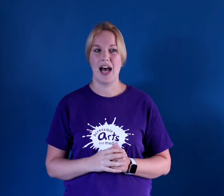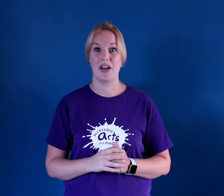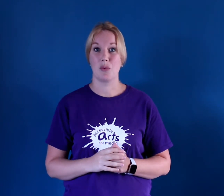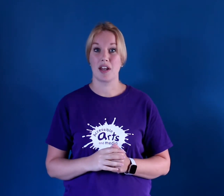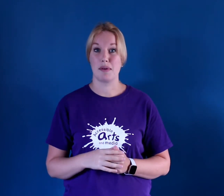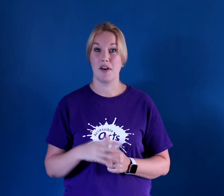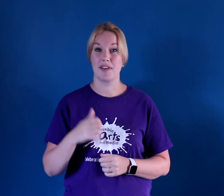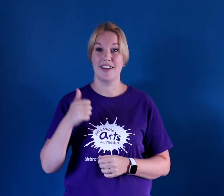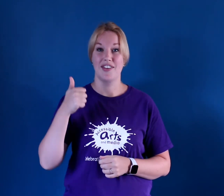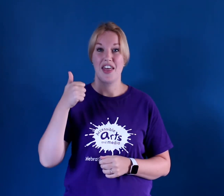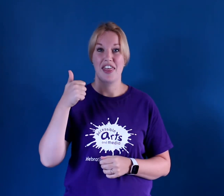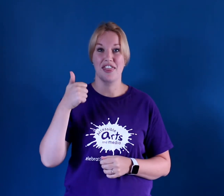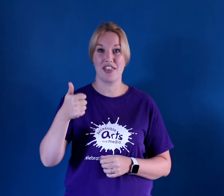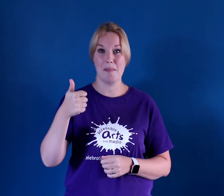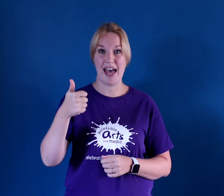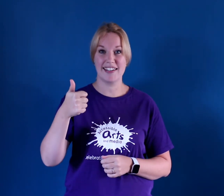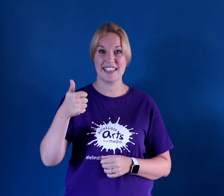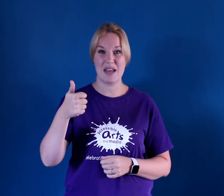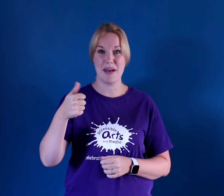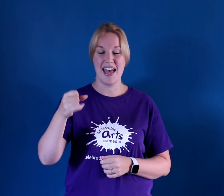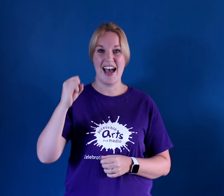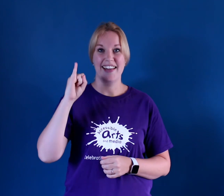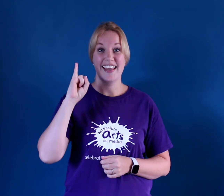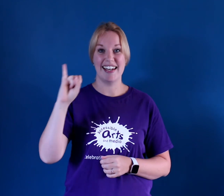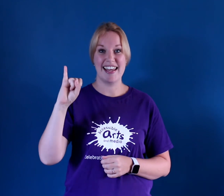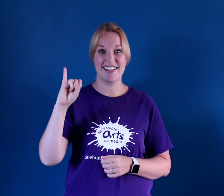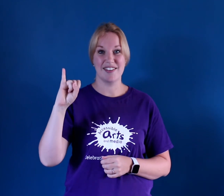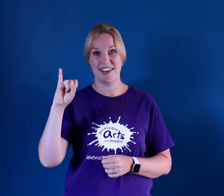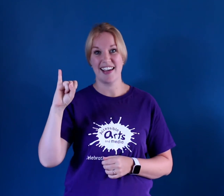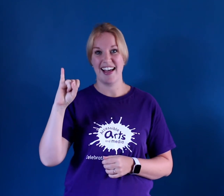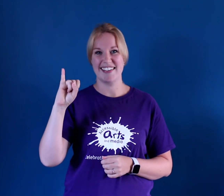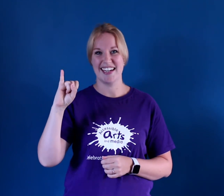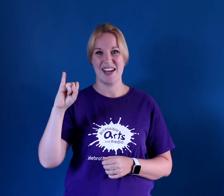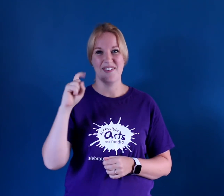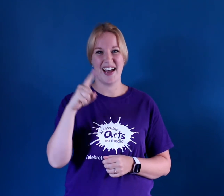and we’re going to be focusing on the thumb hand shape and the little finger hand shape.